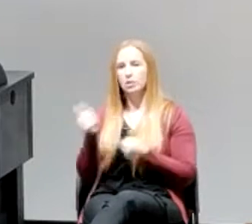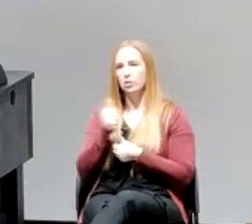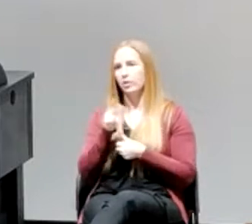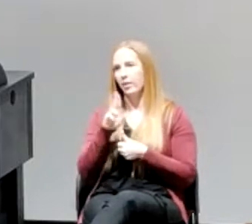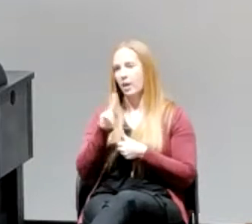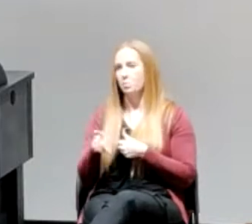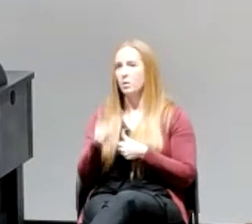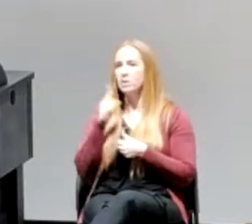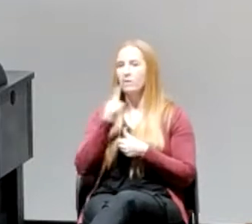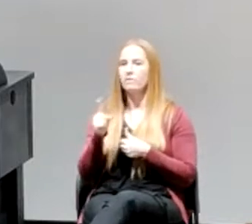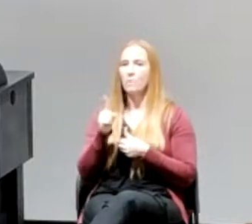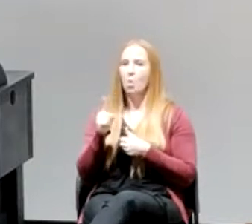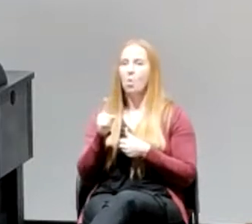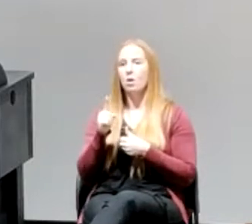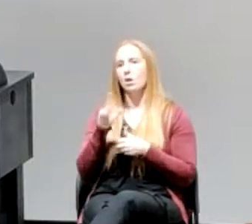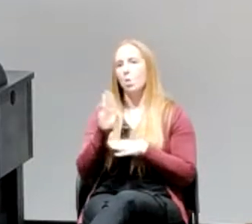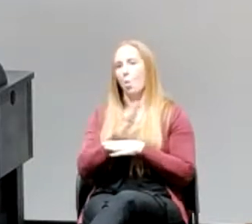Elaine P Wynn and Family Foundation.